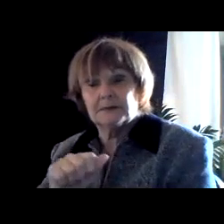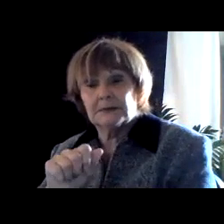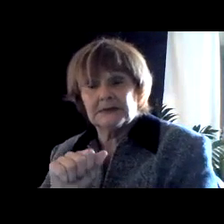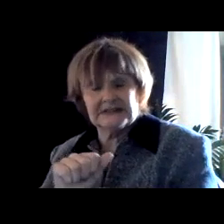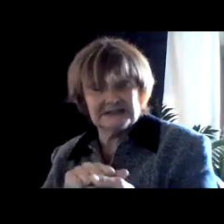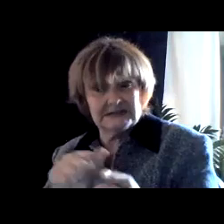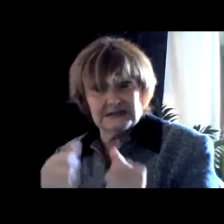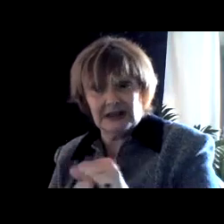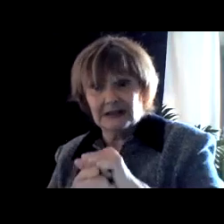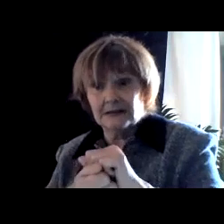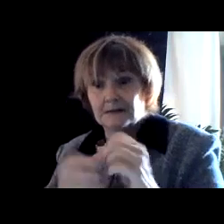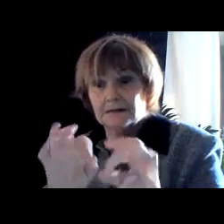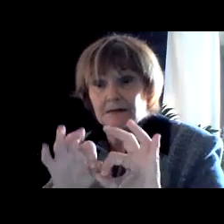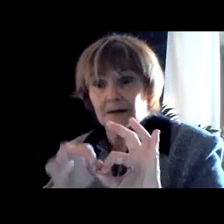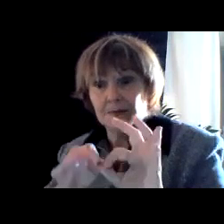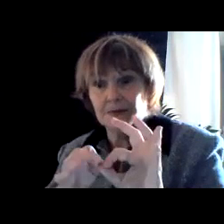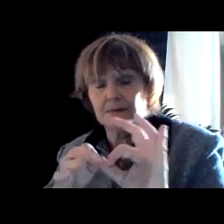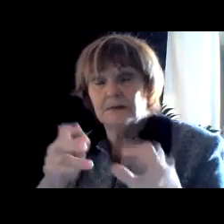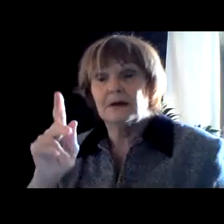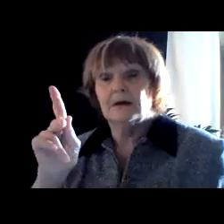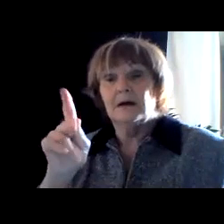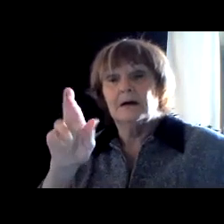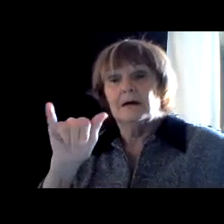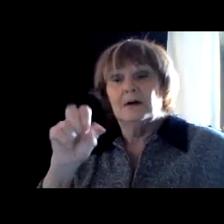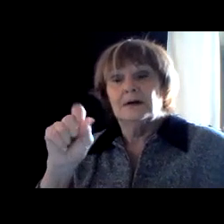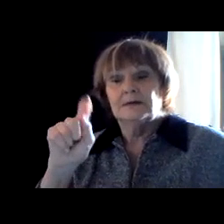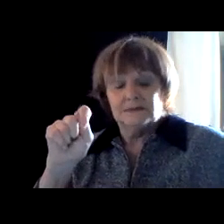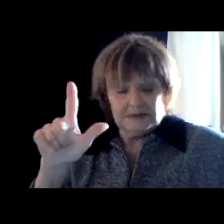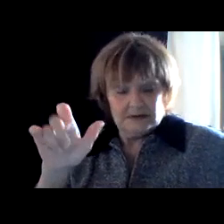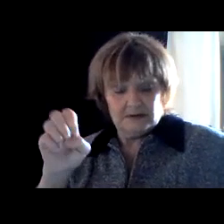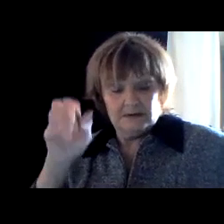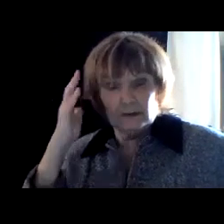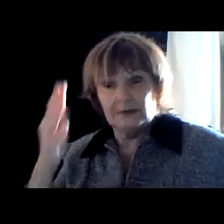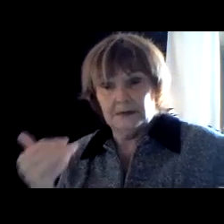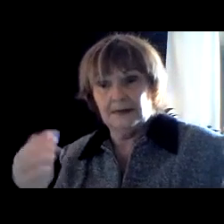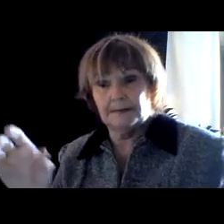that have been caused by what we've done in the past. So you aren't appointing people or putting people or allowing people